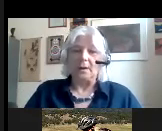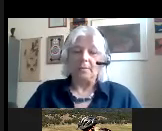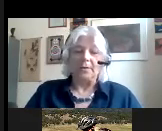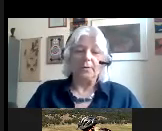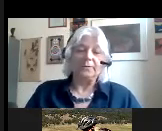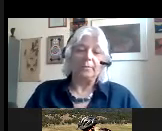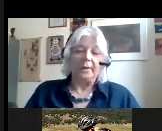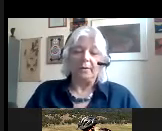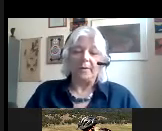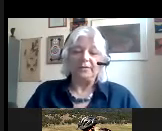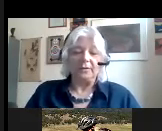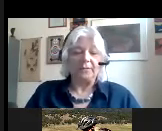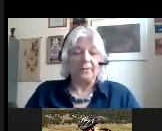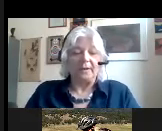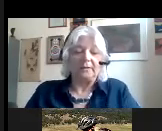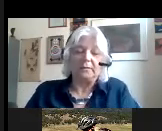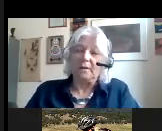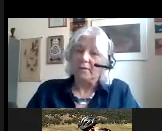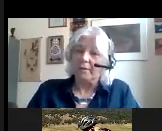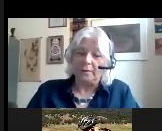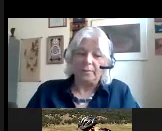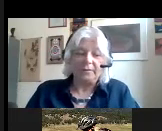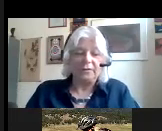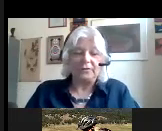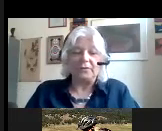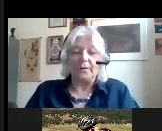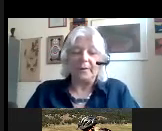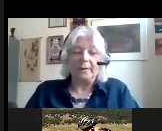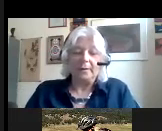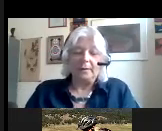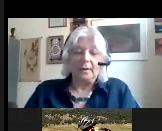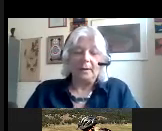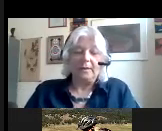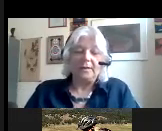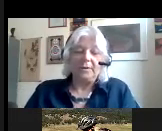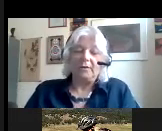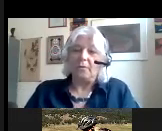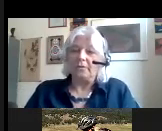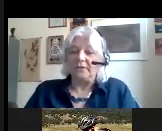Minorities were being arrested for things, very simply just as loitering, and then being forced into